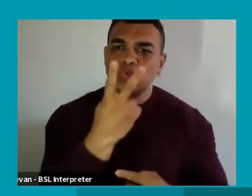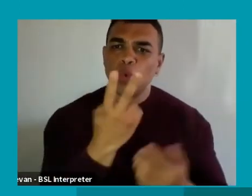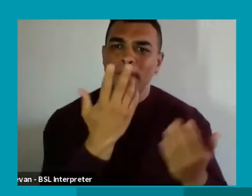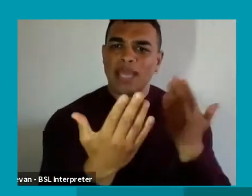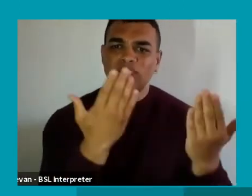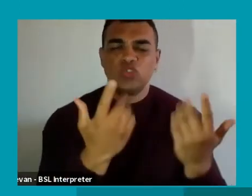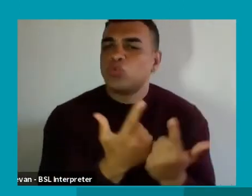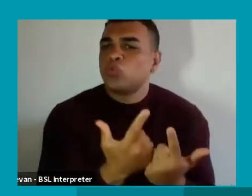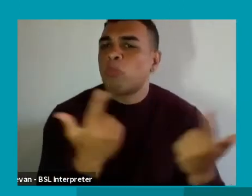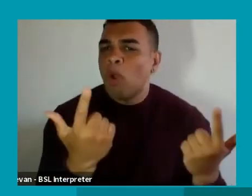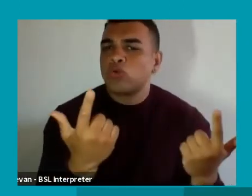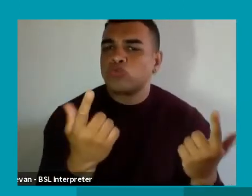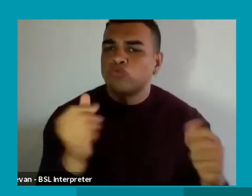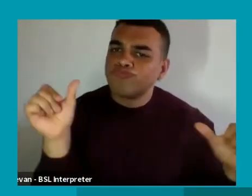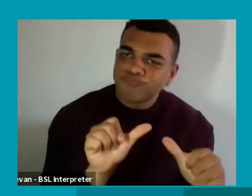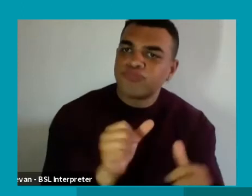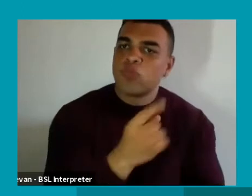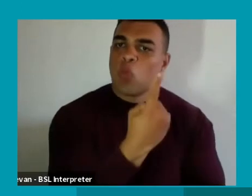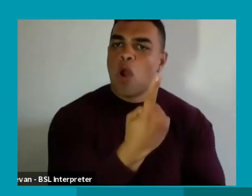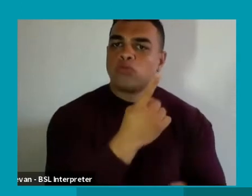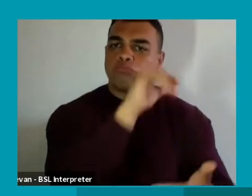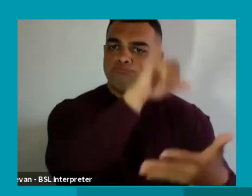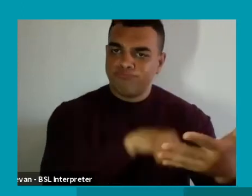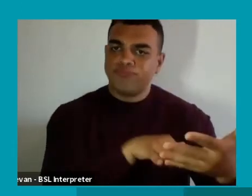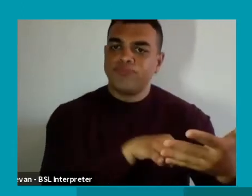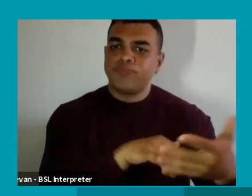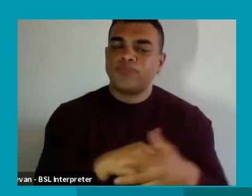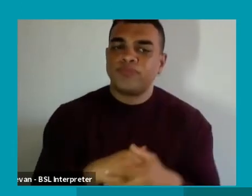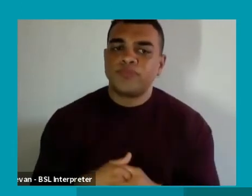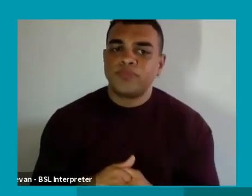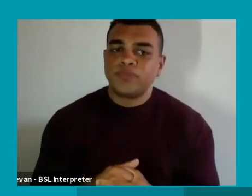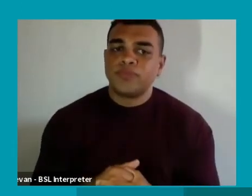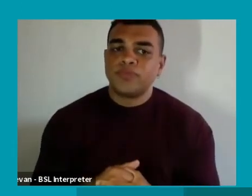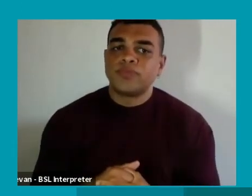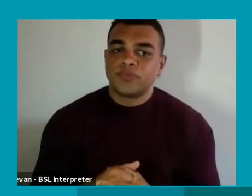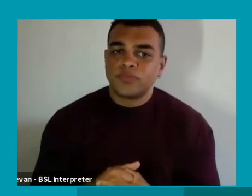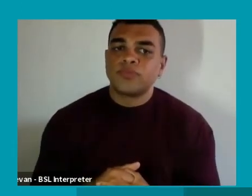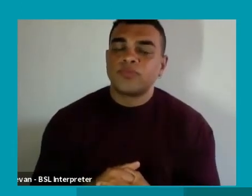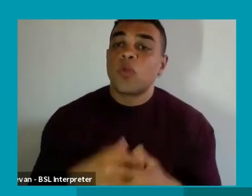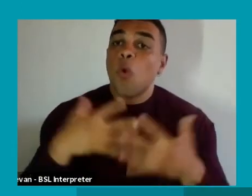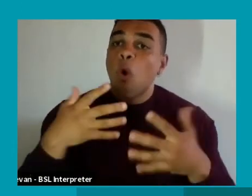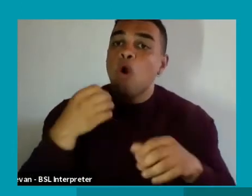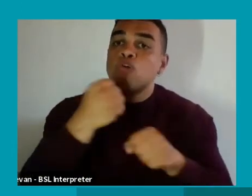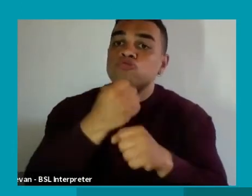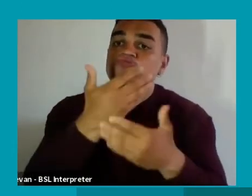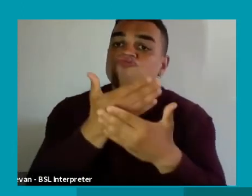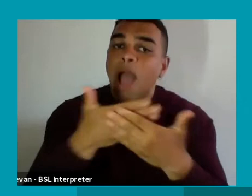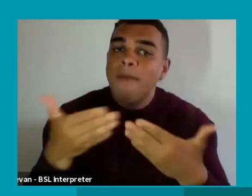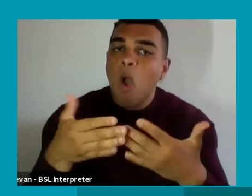impression with. Poor grammar and spelling. Even if you know grammar and spelling are not your strong points. Run it through the spell checker